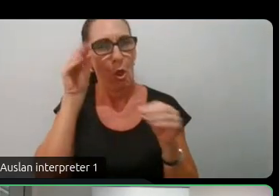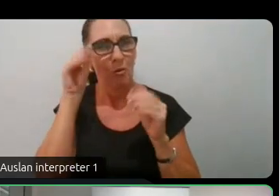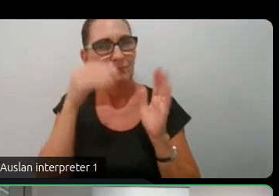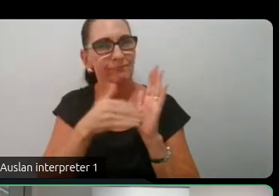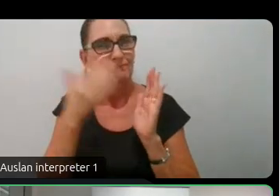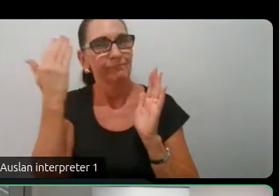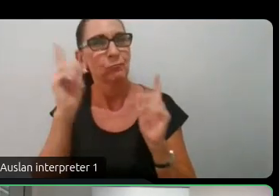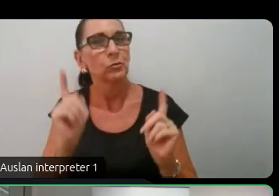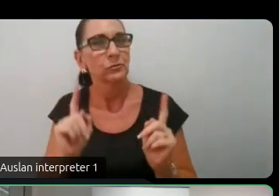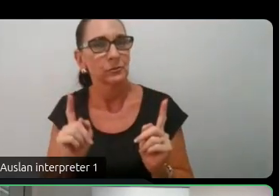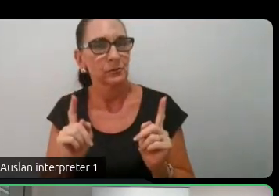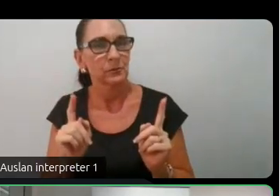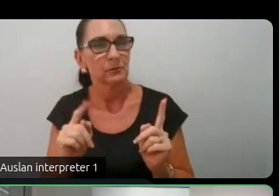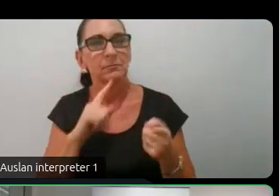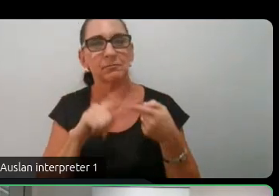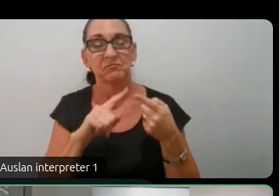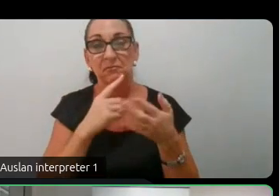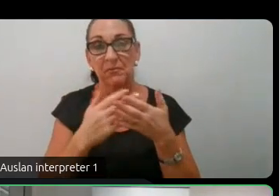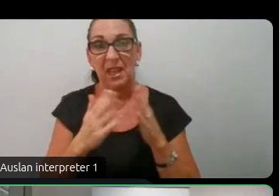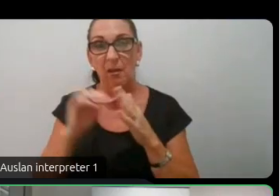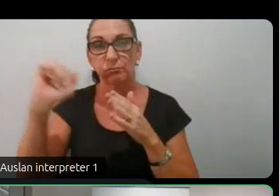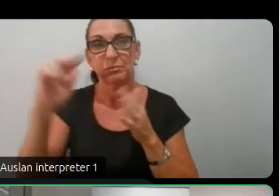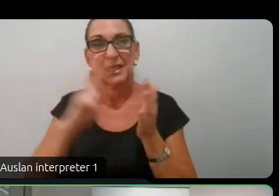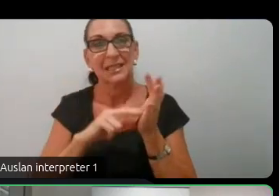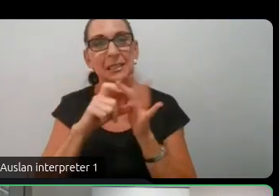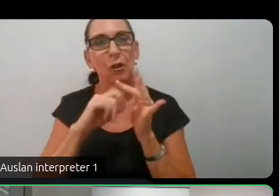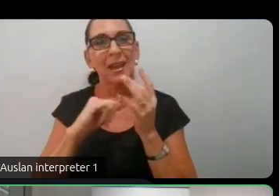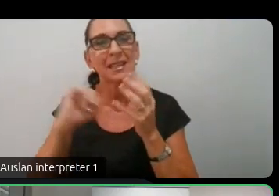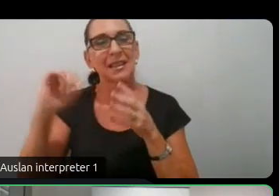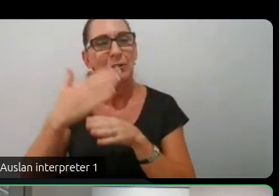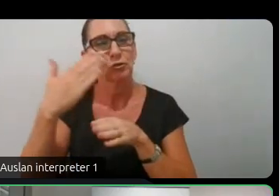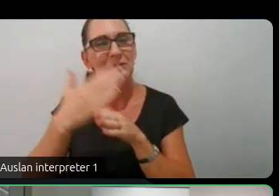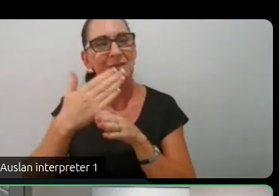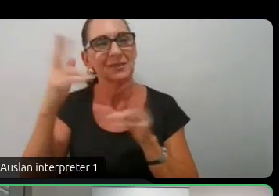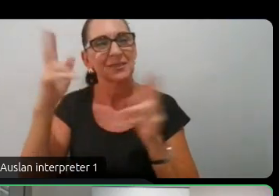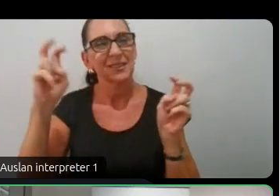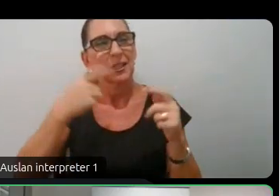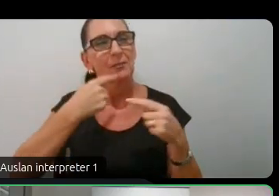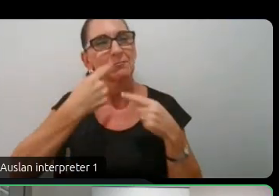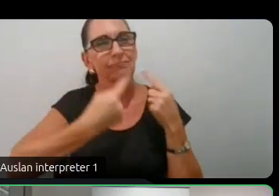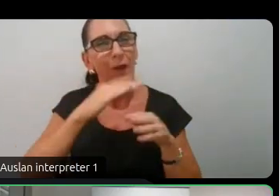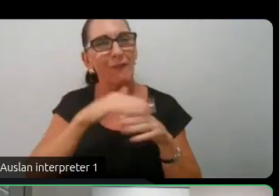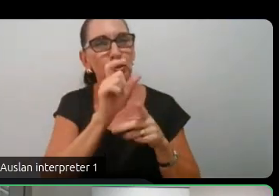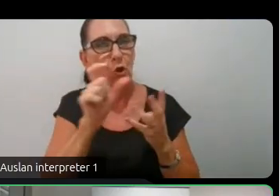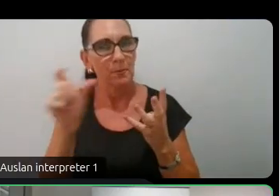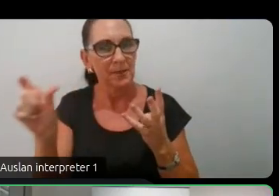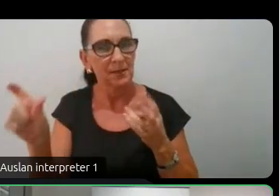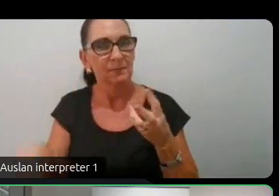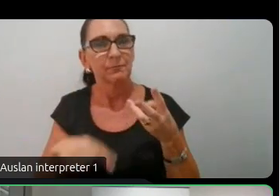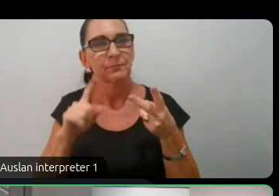we'll be looking at how the NDIS functions and defines terms, changes to the NDIS Act and how